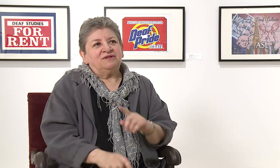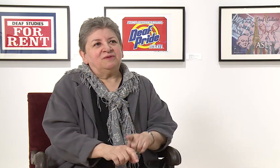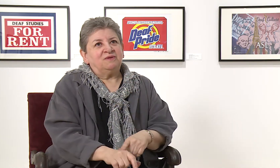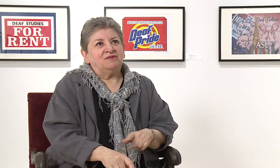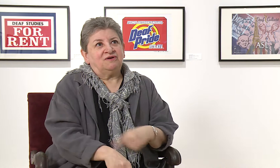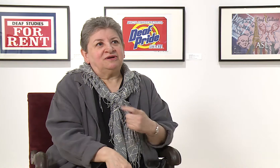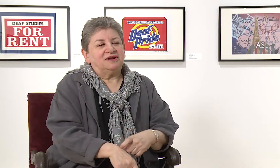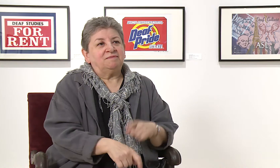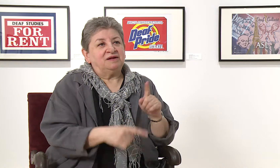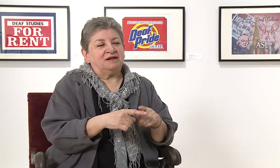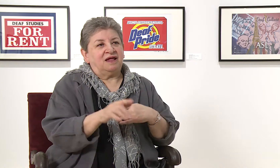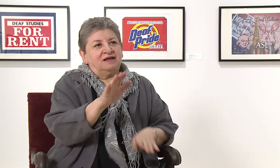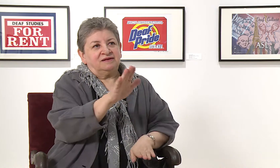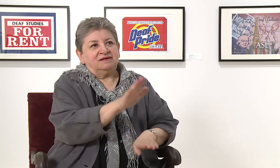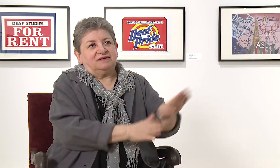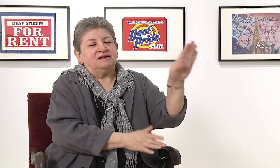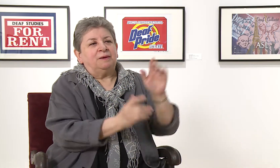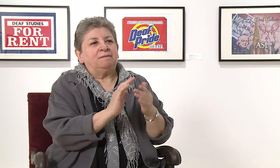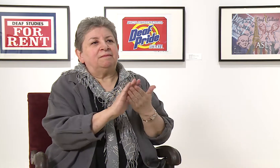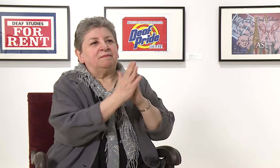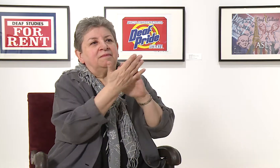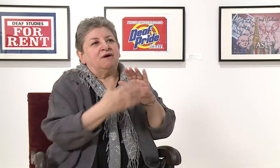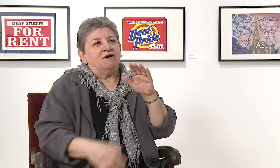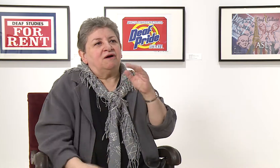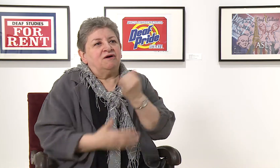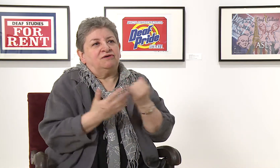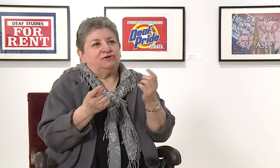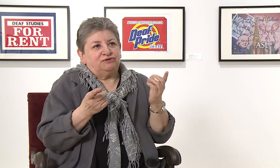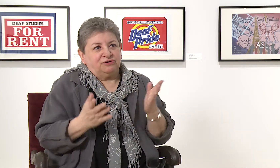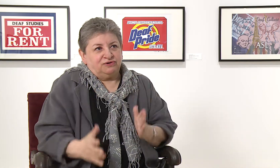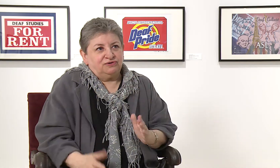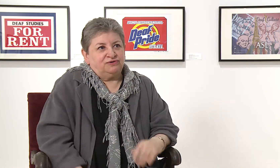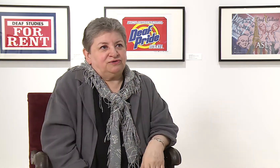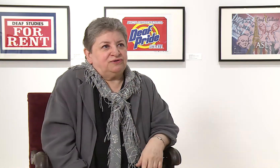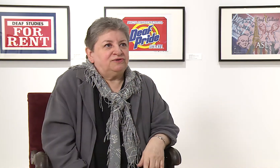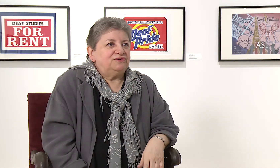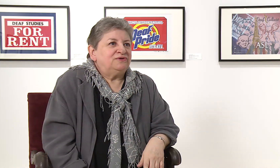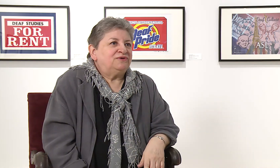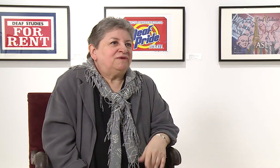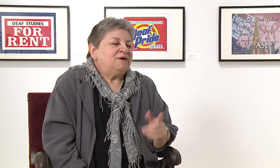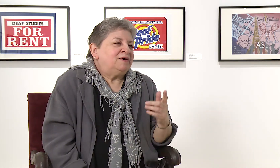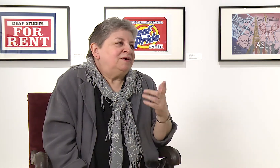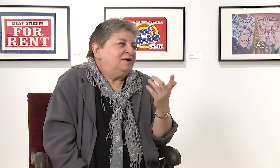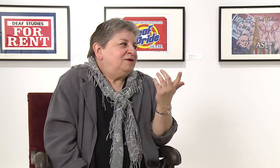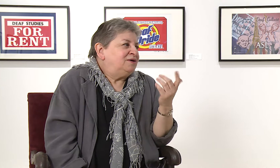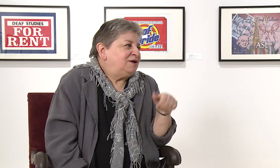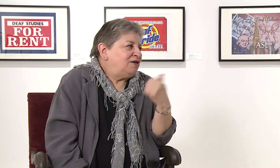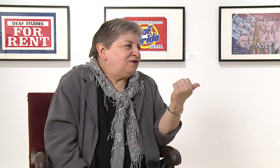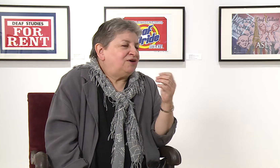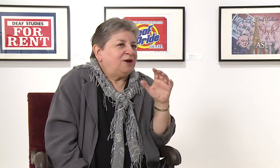From then on, I worked for that company for quite a long time, until I was able to become an art director